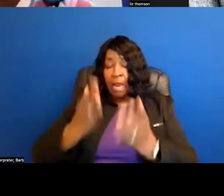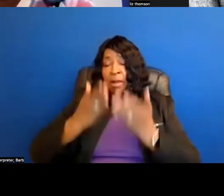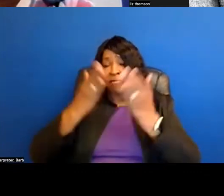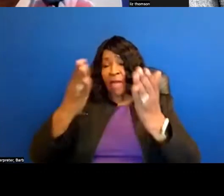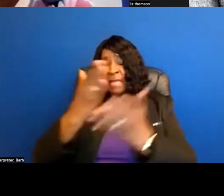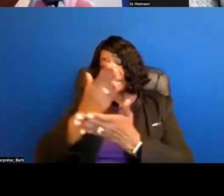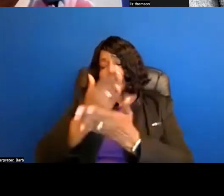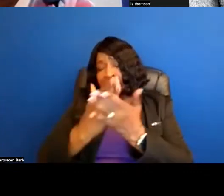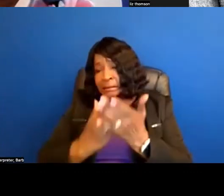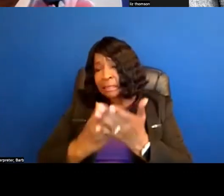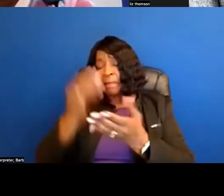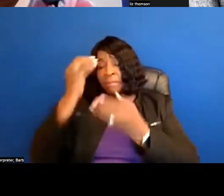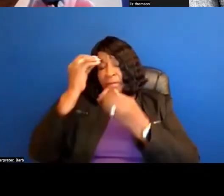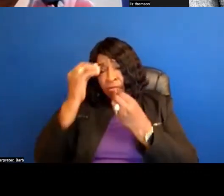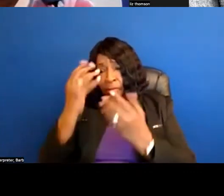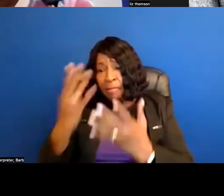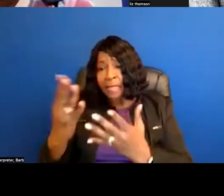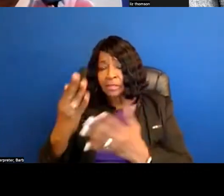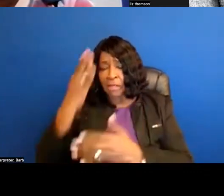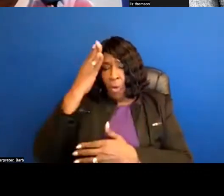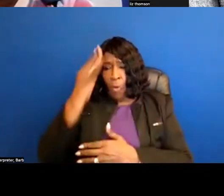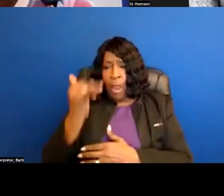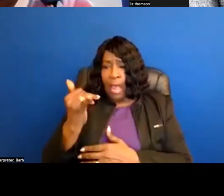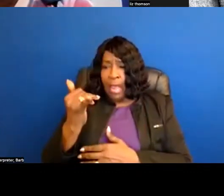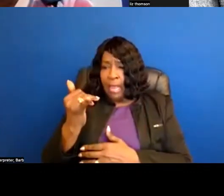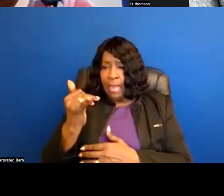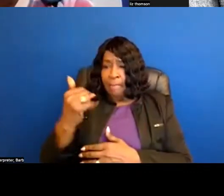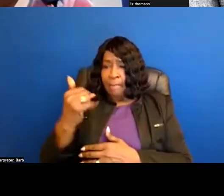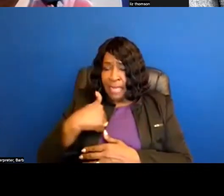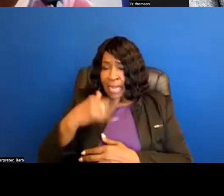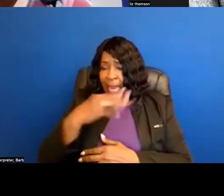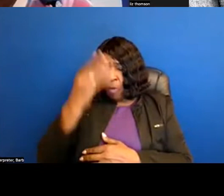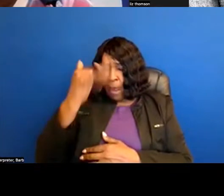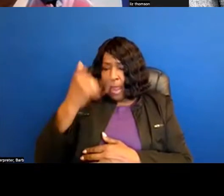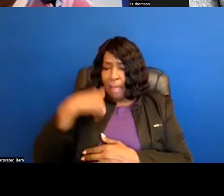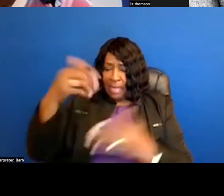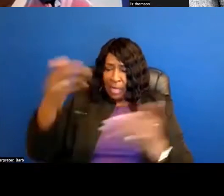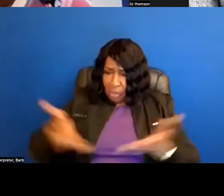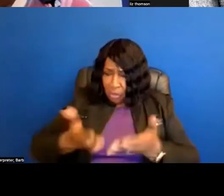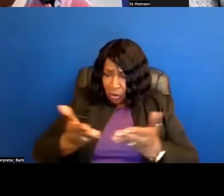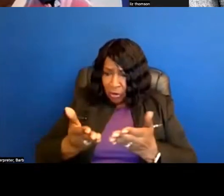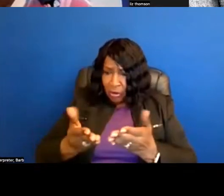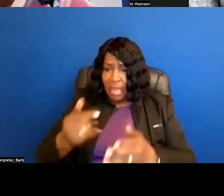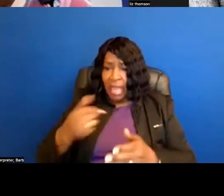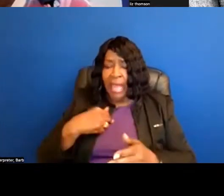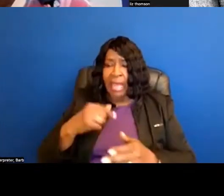of why me and why I'm in this space. So I identify as a disabled woman, I'm a wheelchair user.